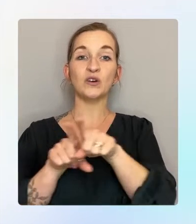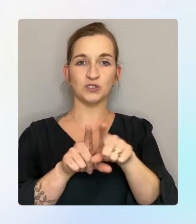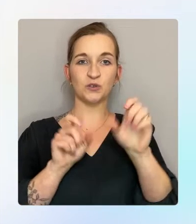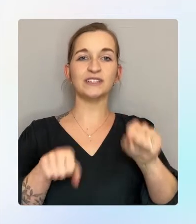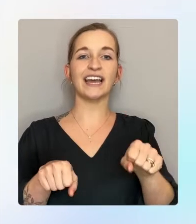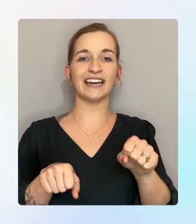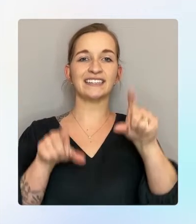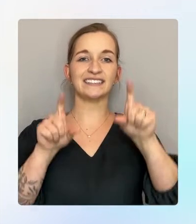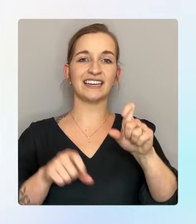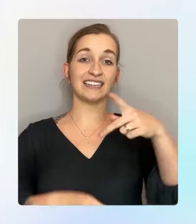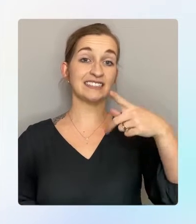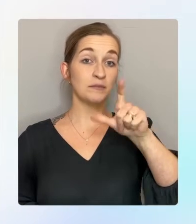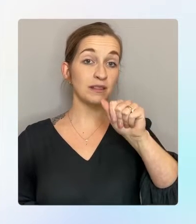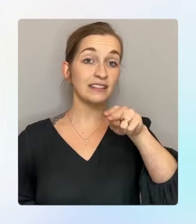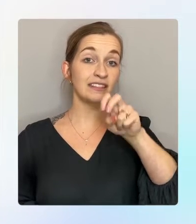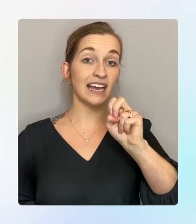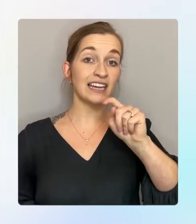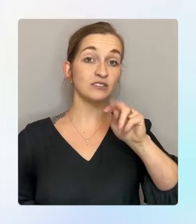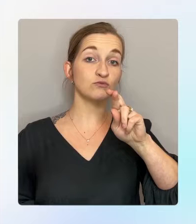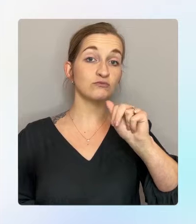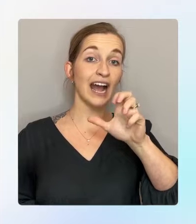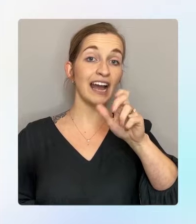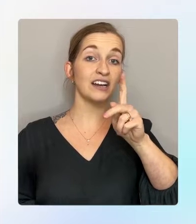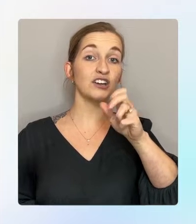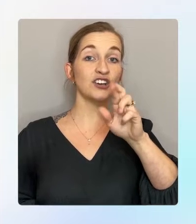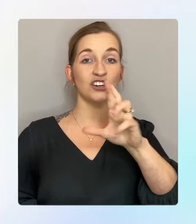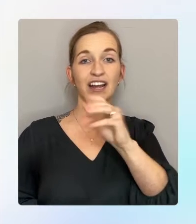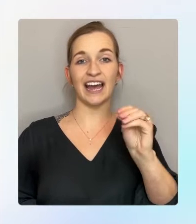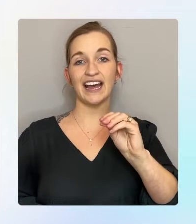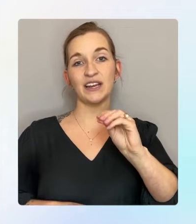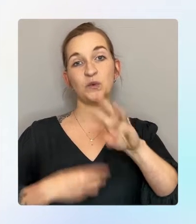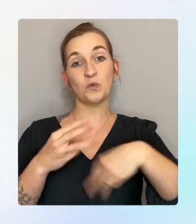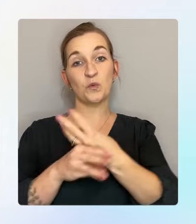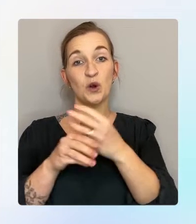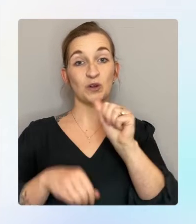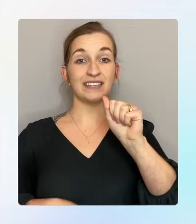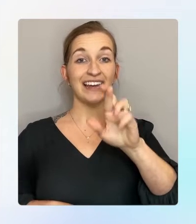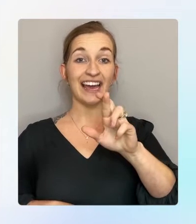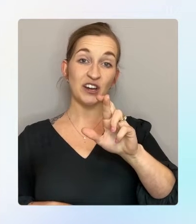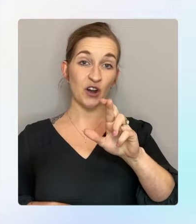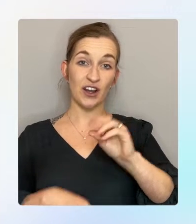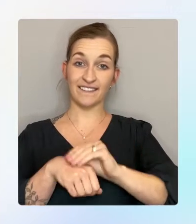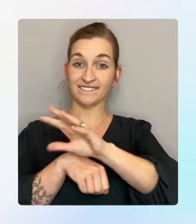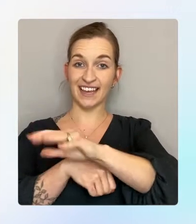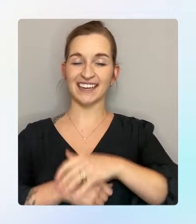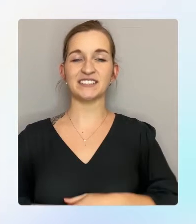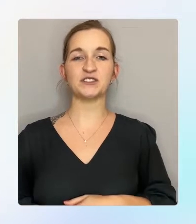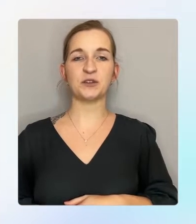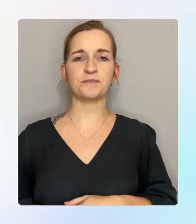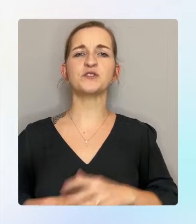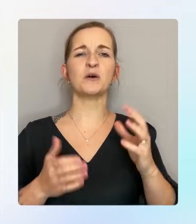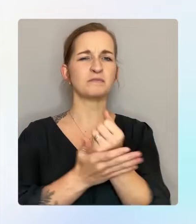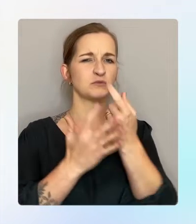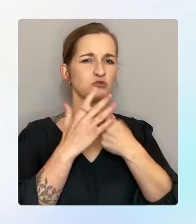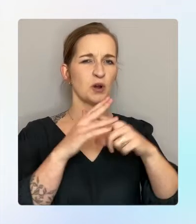and world AR effects. Let's start building the timer virtual object. First, you can import the timer model